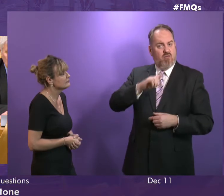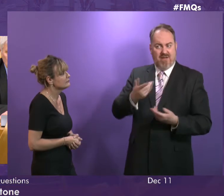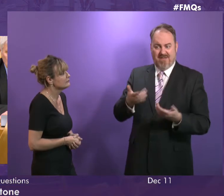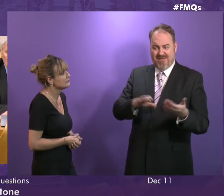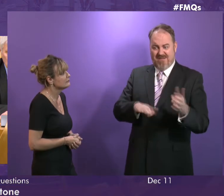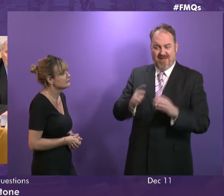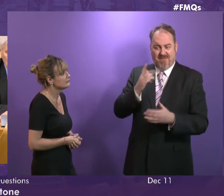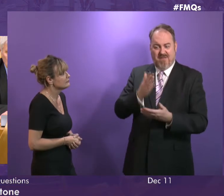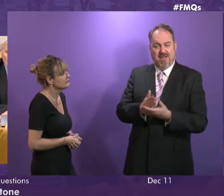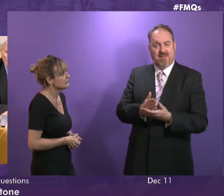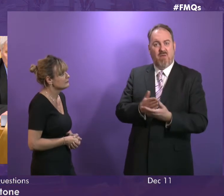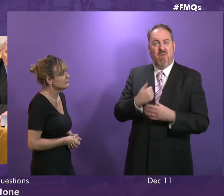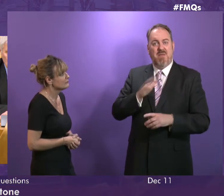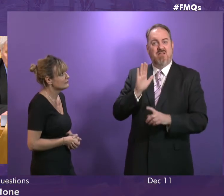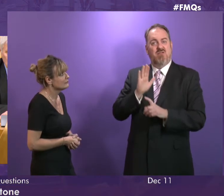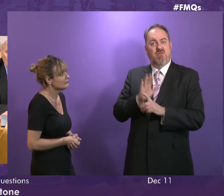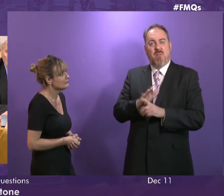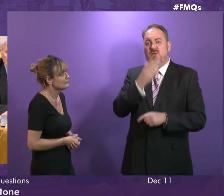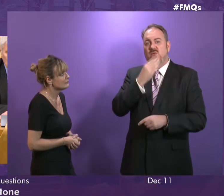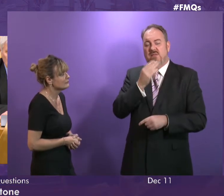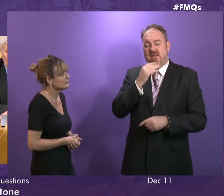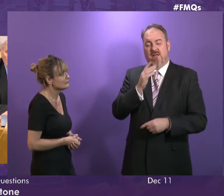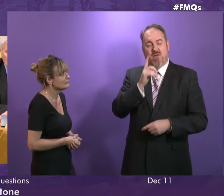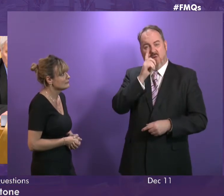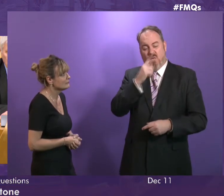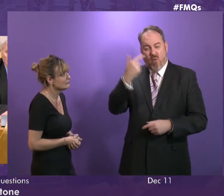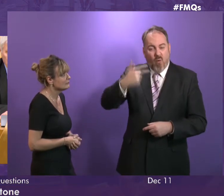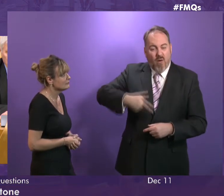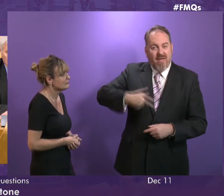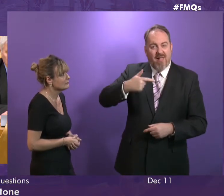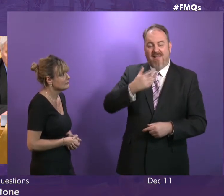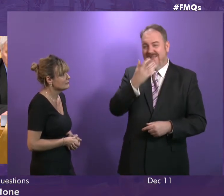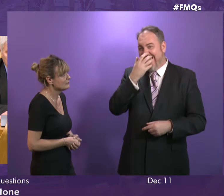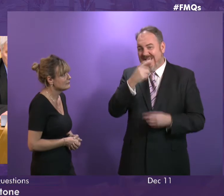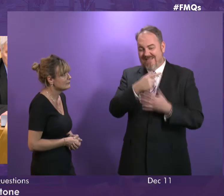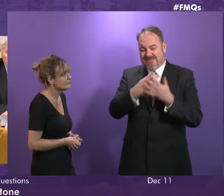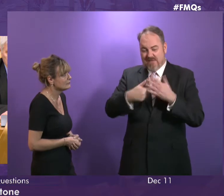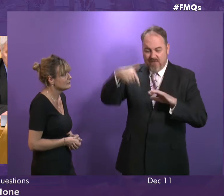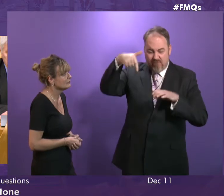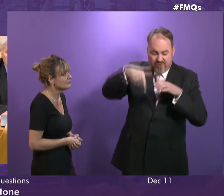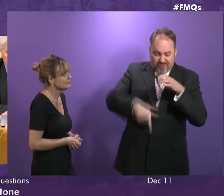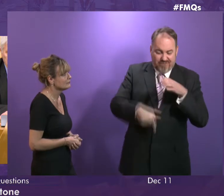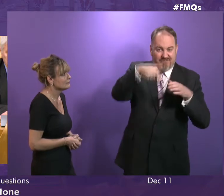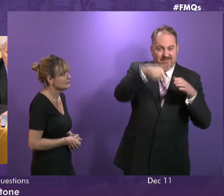use all the fossil fuels that we know about, let alone explore for more. Opening COP25,